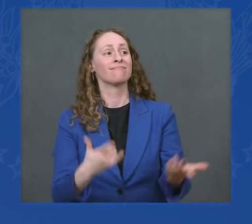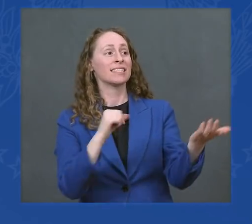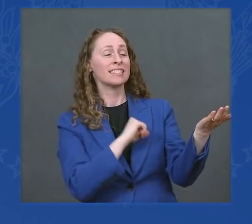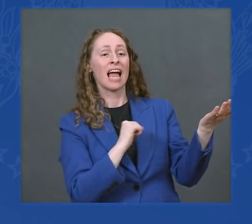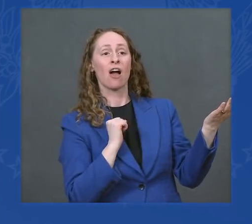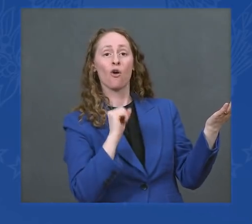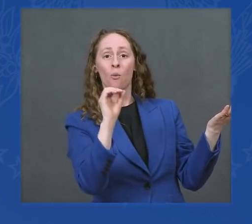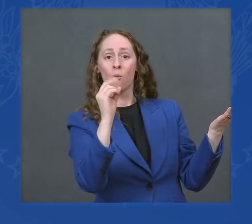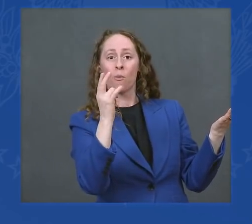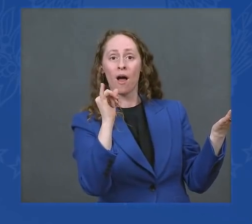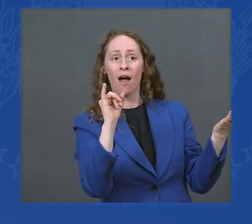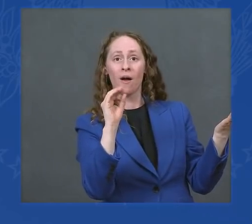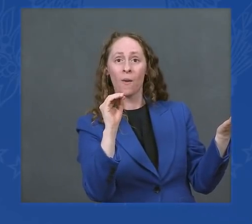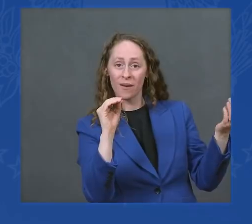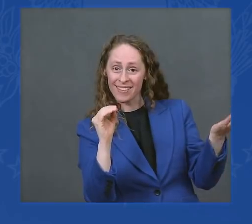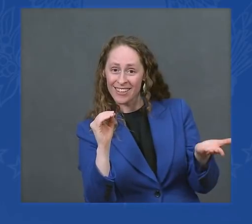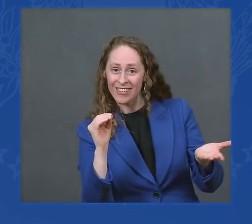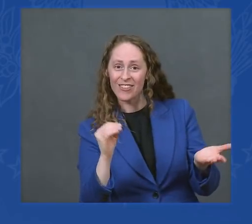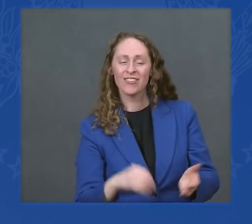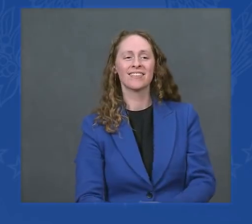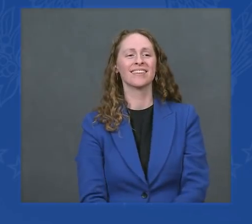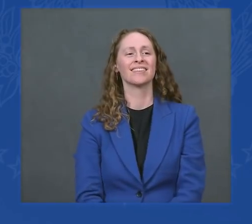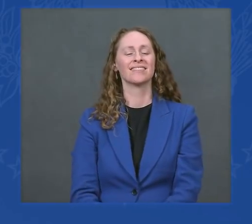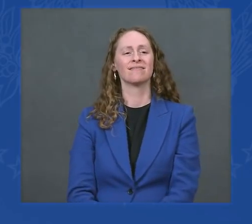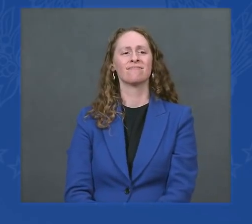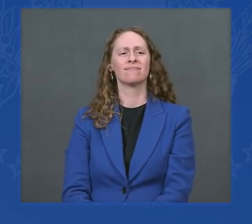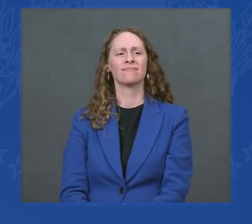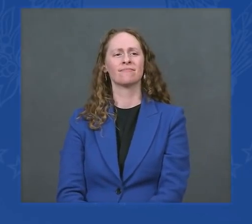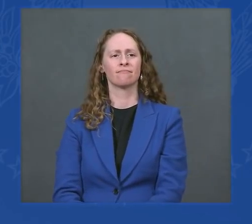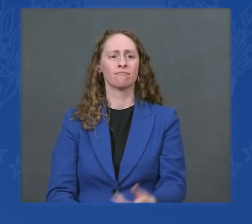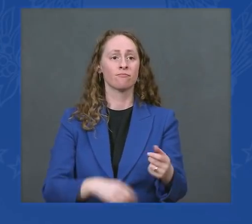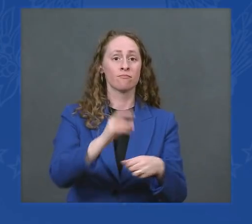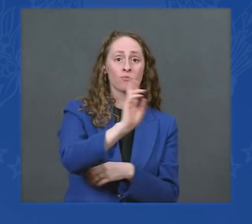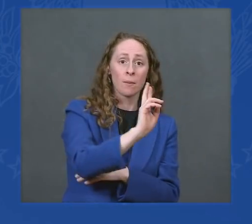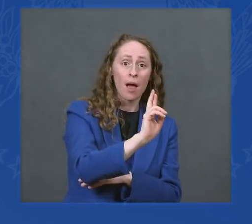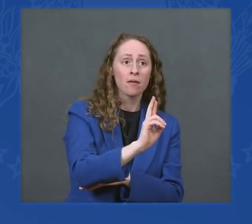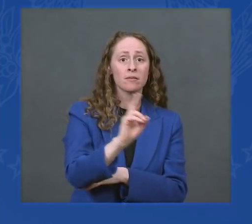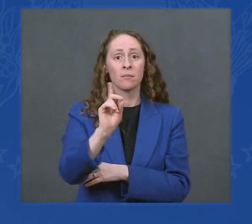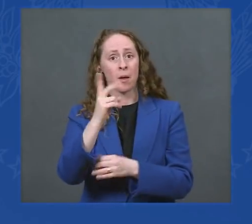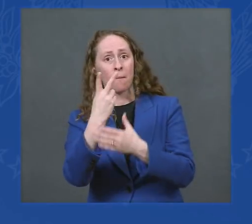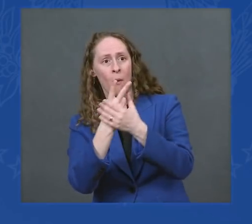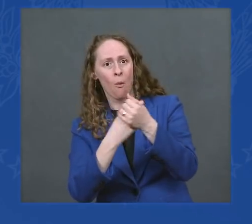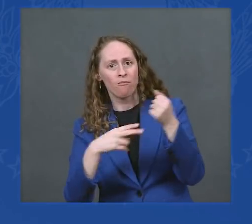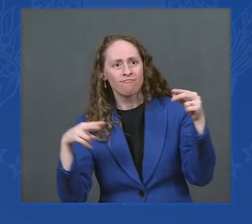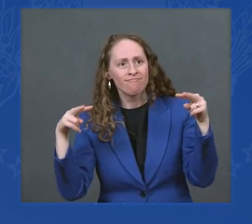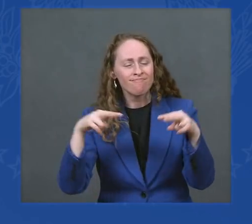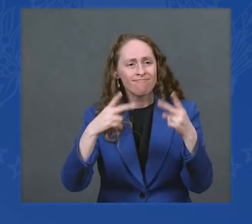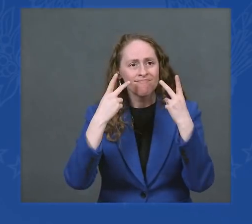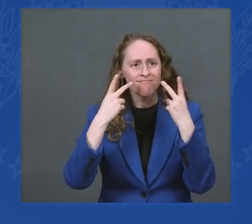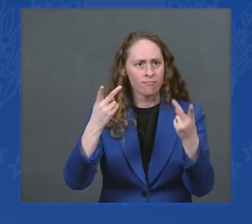Creating 7,000 construction jobs at that facility and 3,000 permanent jobs